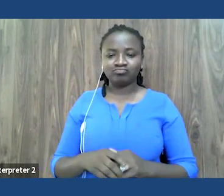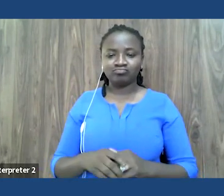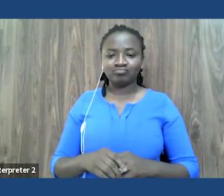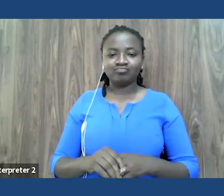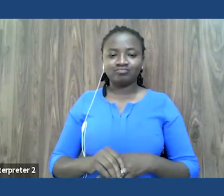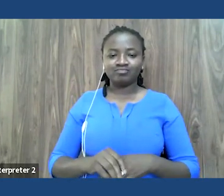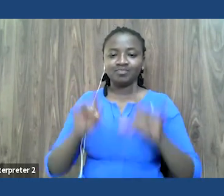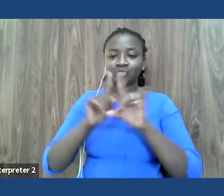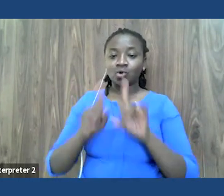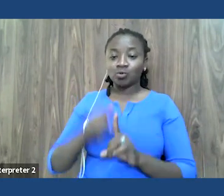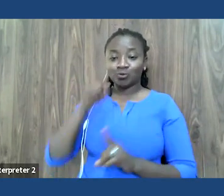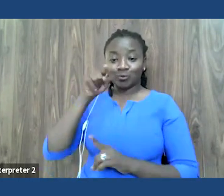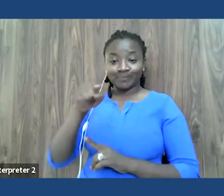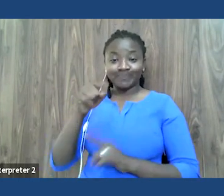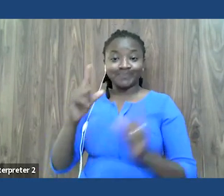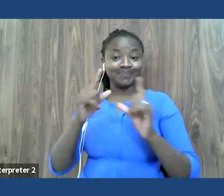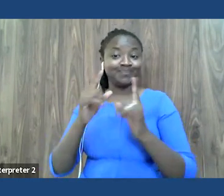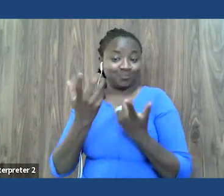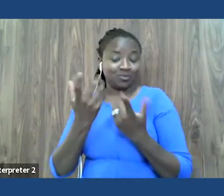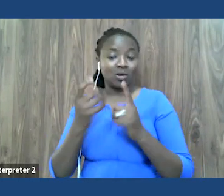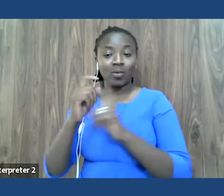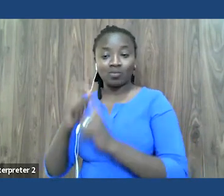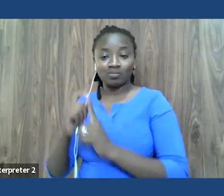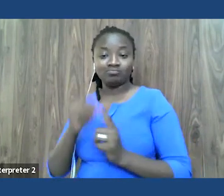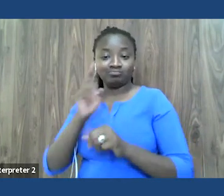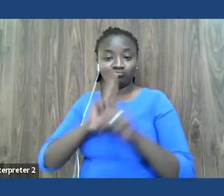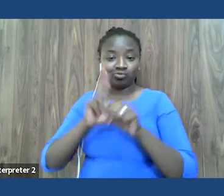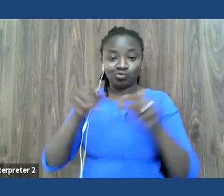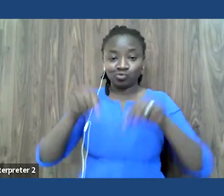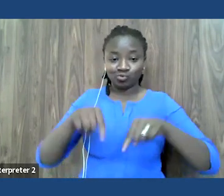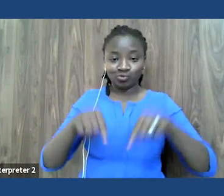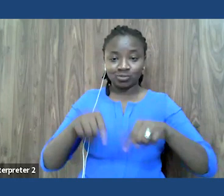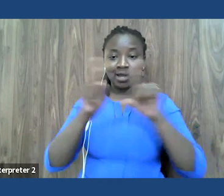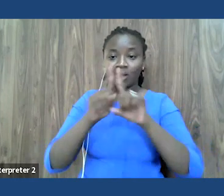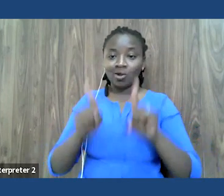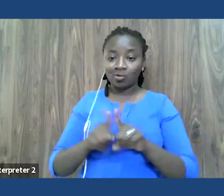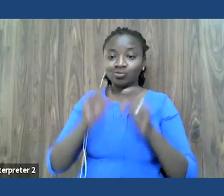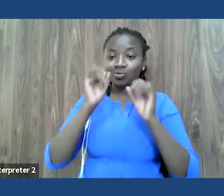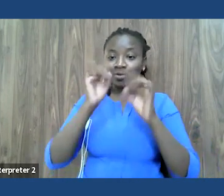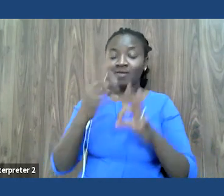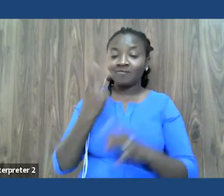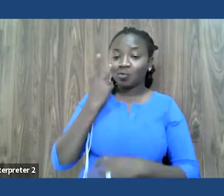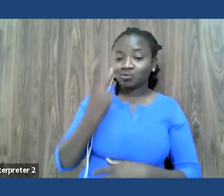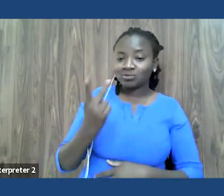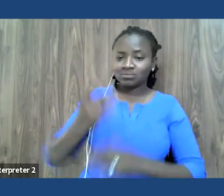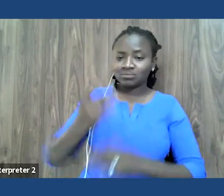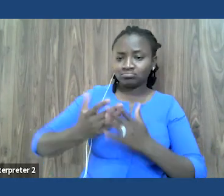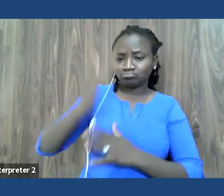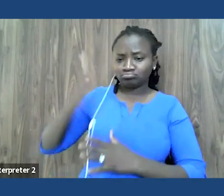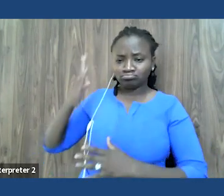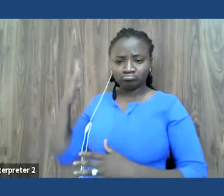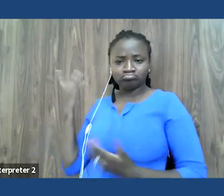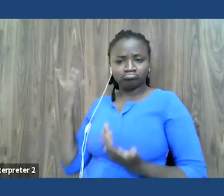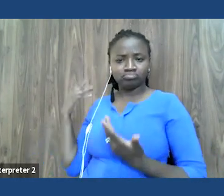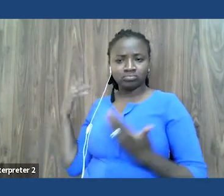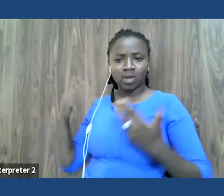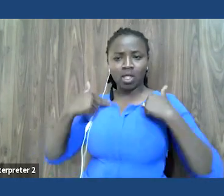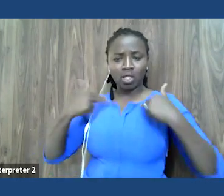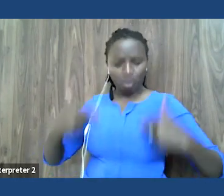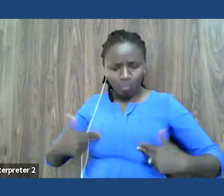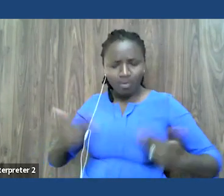today, but if you look at all the -- throughout the human history, if you go back, actually